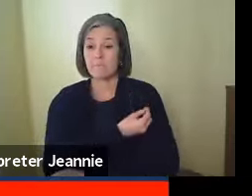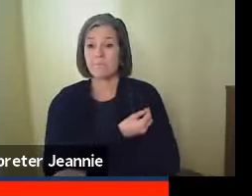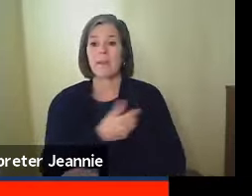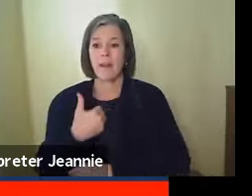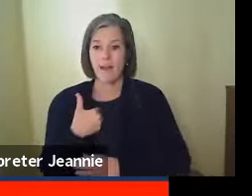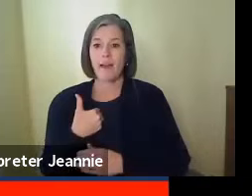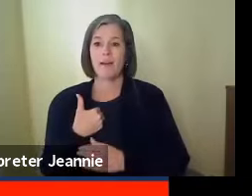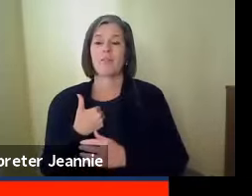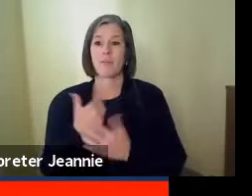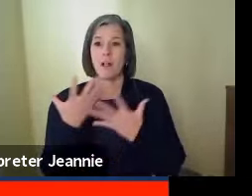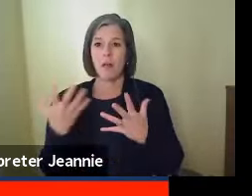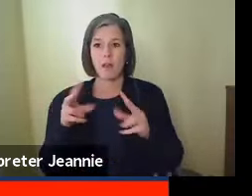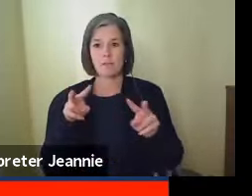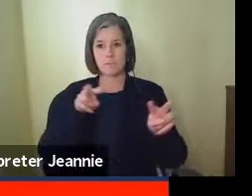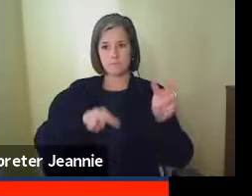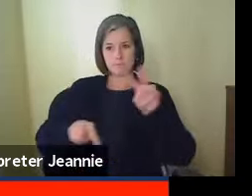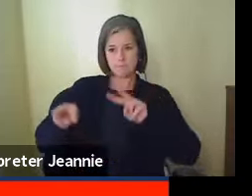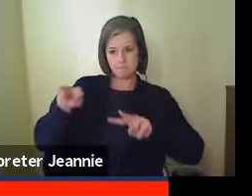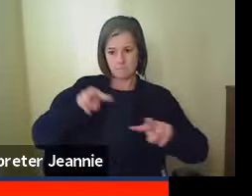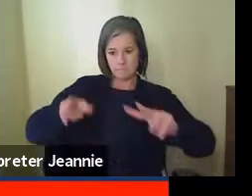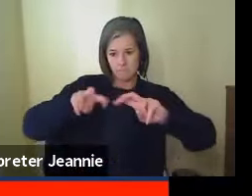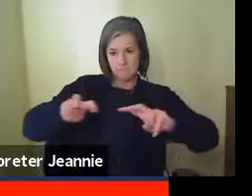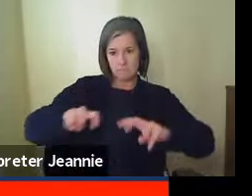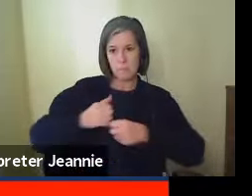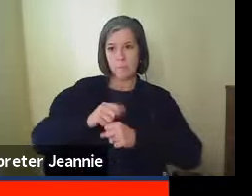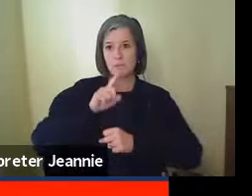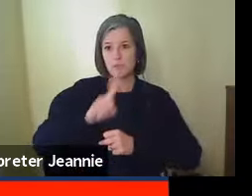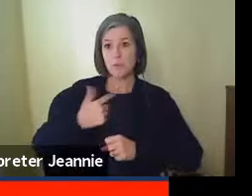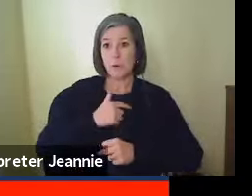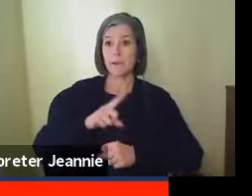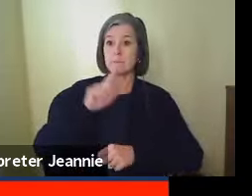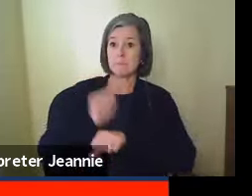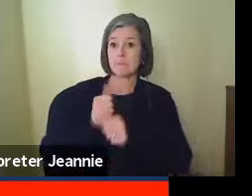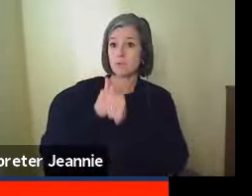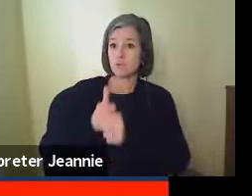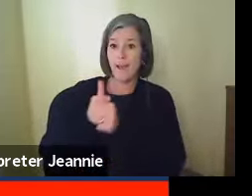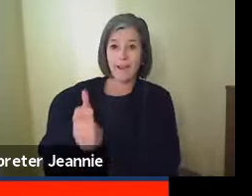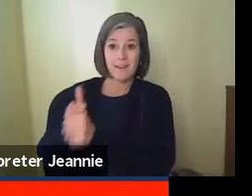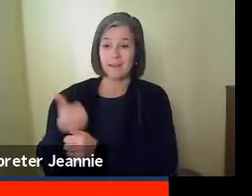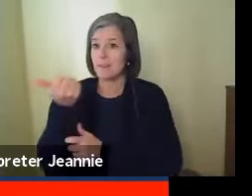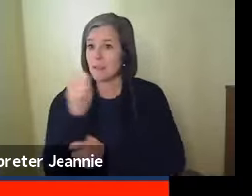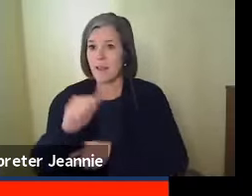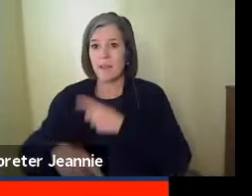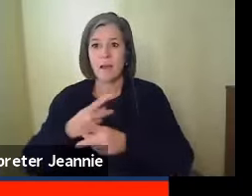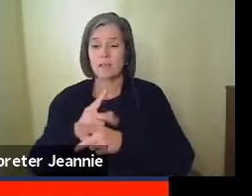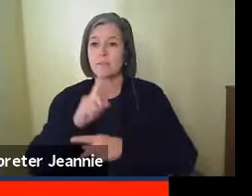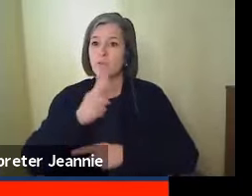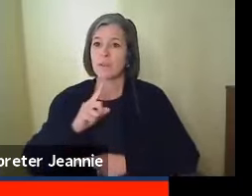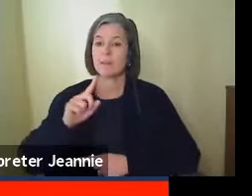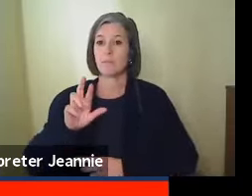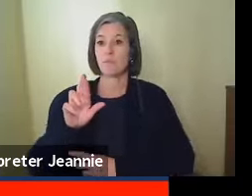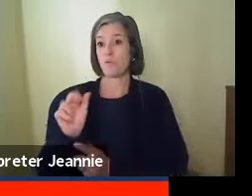surveillance process in place to make sure that we are tracking any kinds of really rare events that